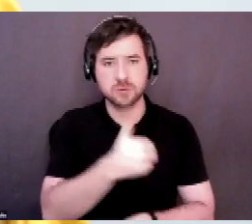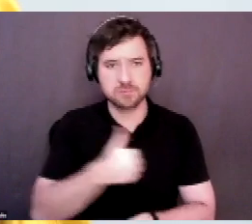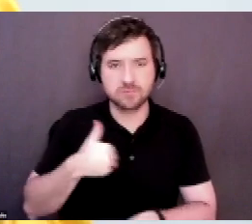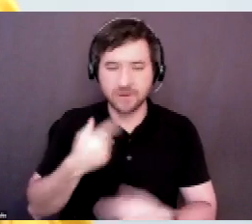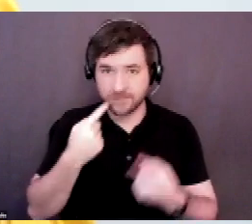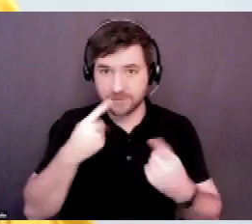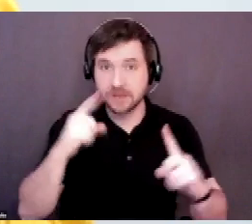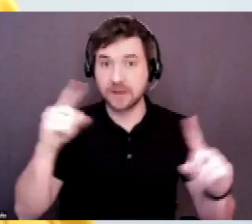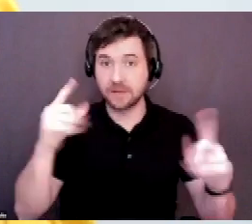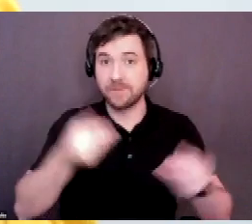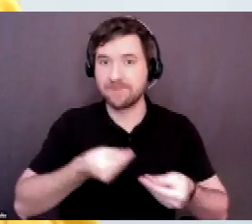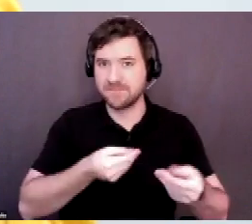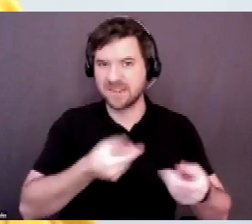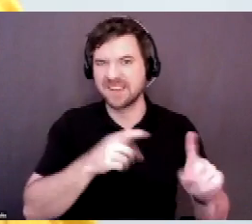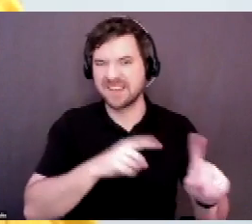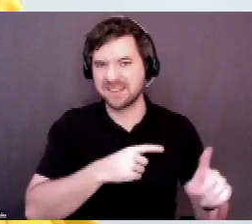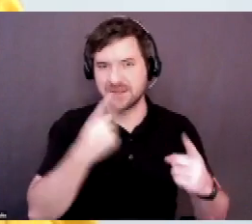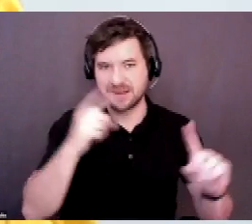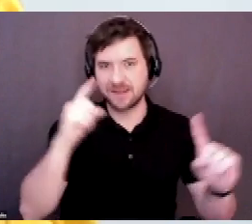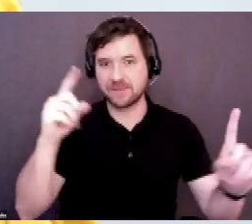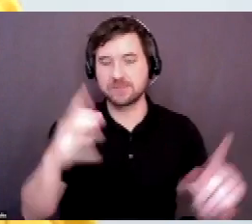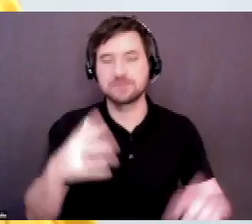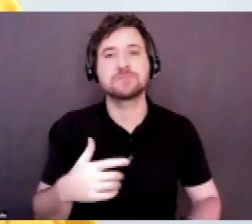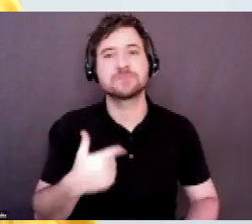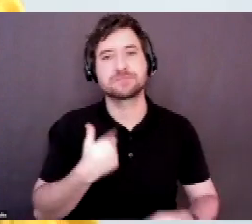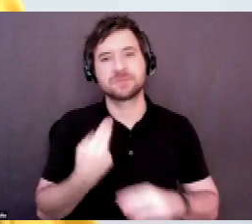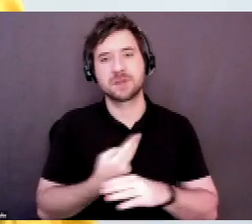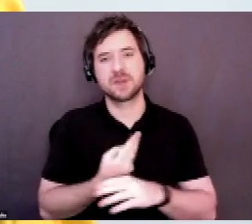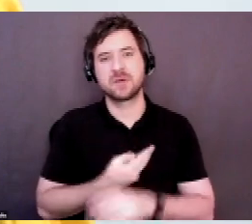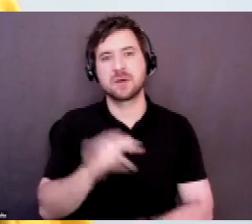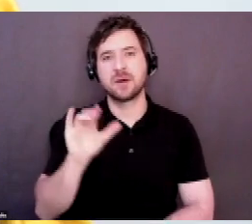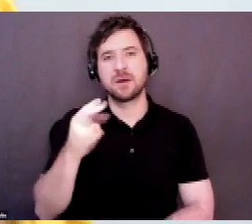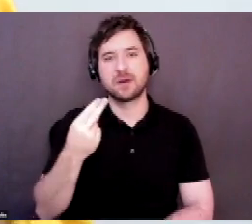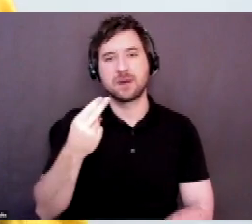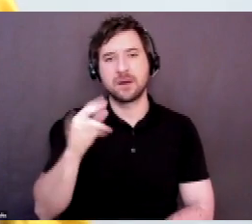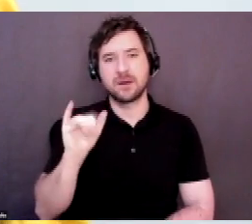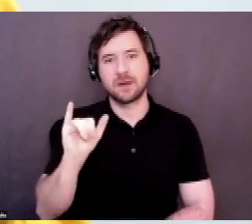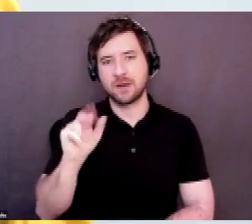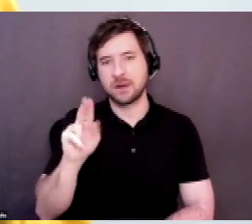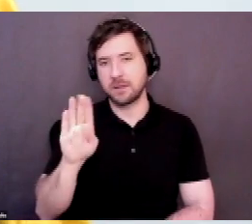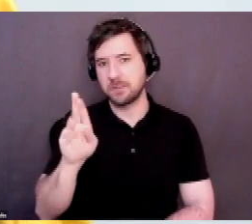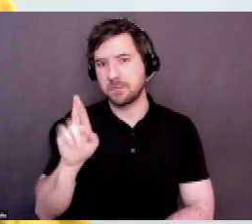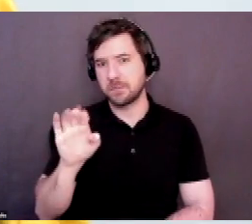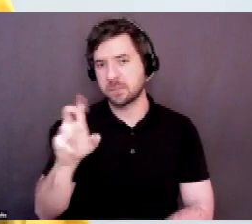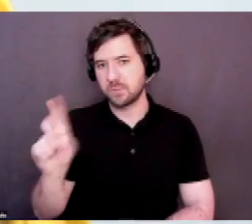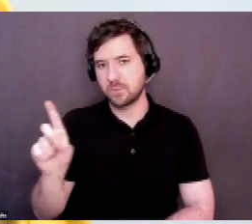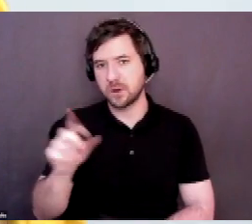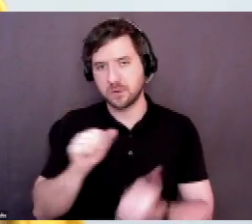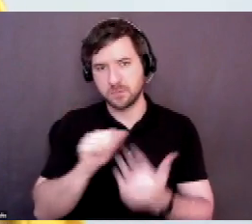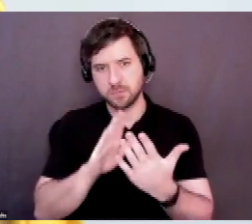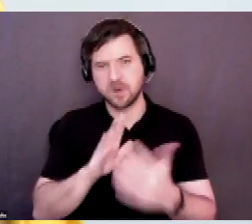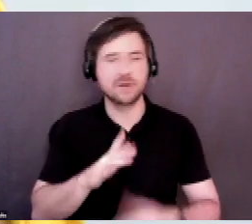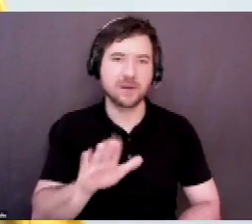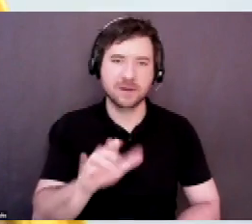I ended up going with the hybrid approach. And this isn't for everybody, because I want to be respectful of people's opinions in this way.